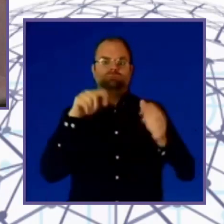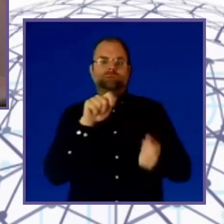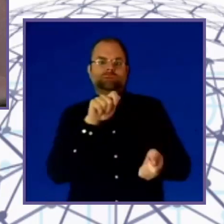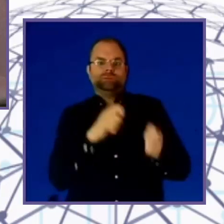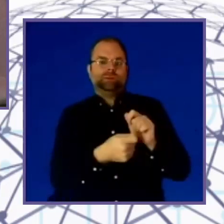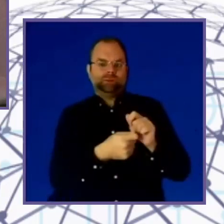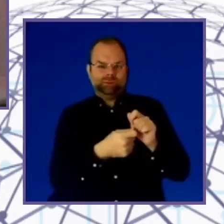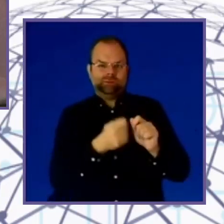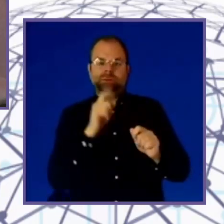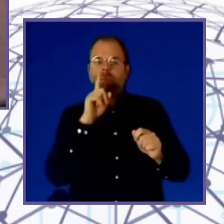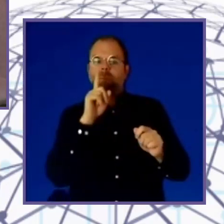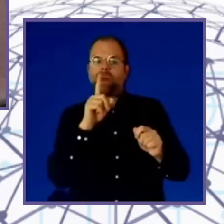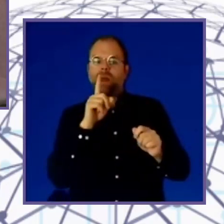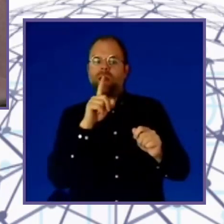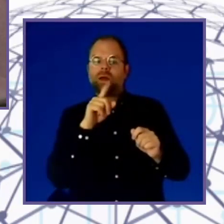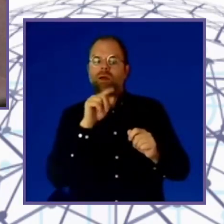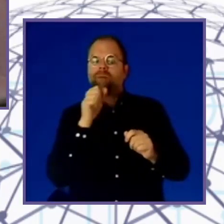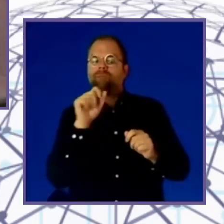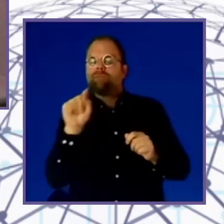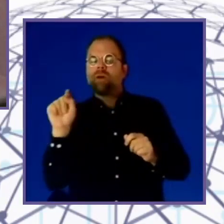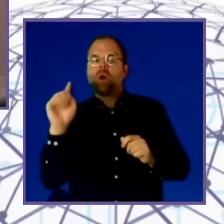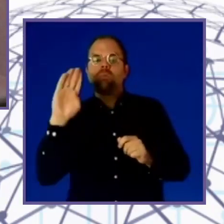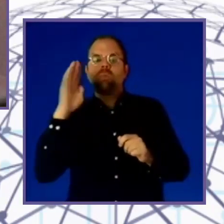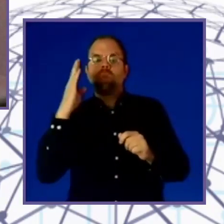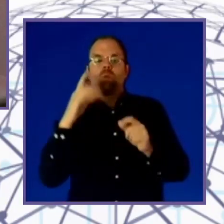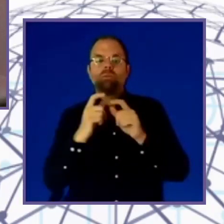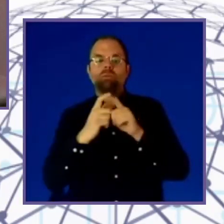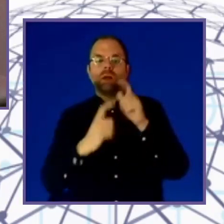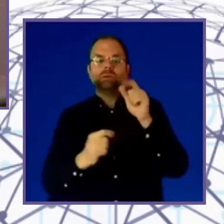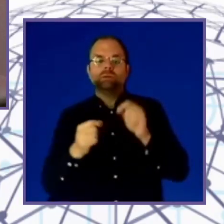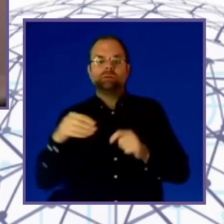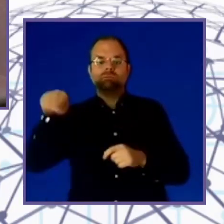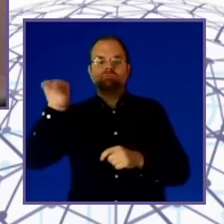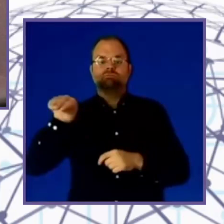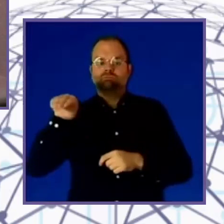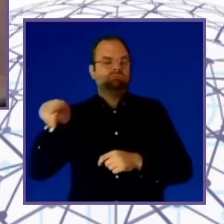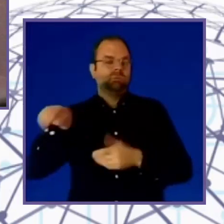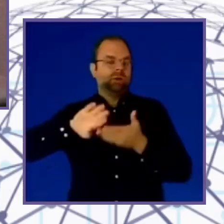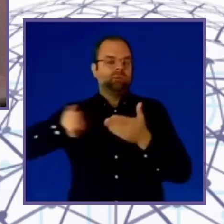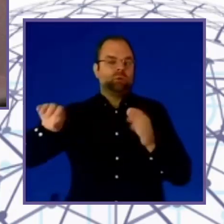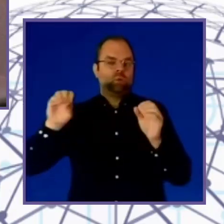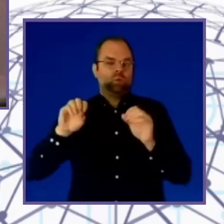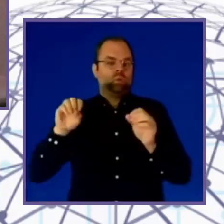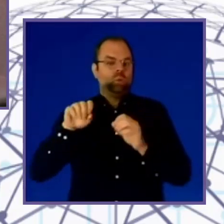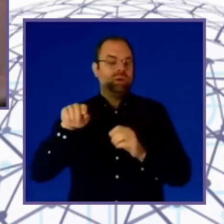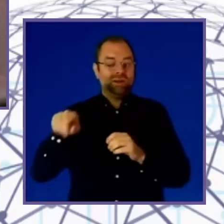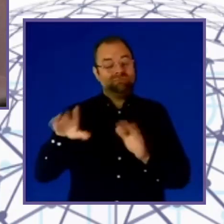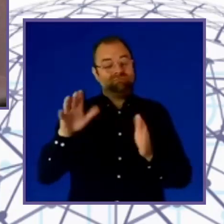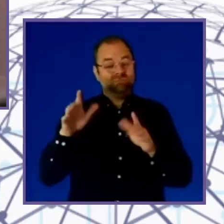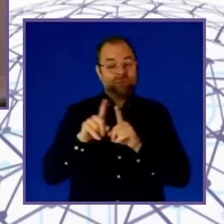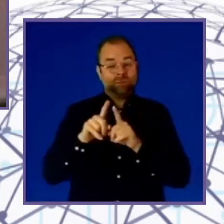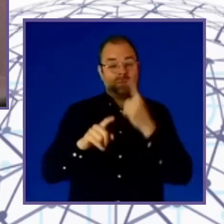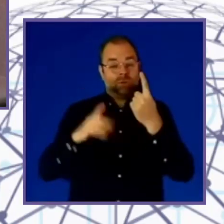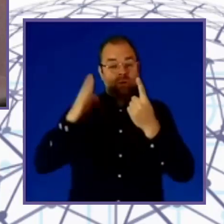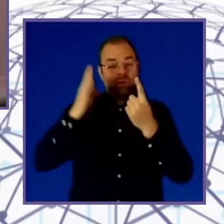to Bristol. Glasgow has exempted blue badge holders from their clean air zone. So why can't